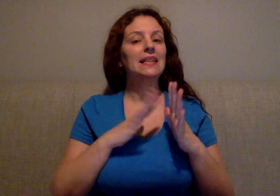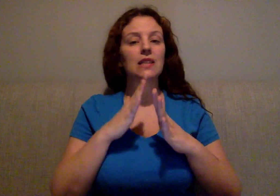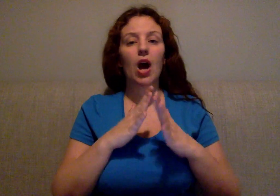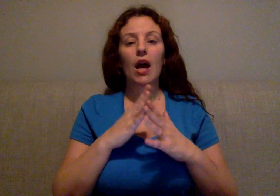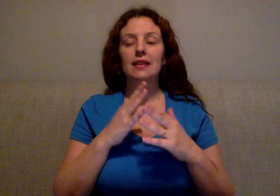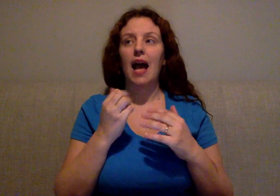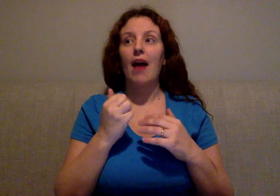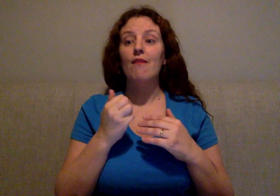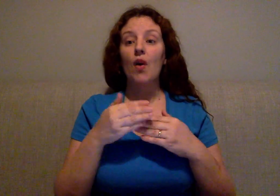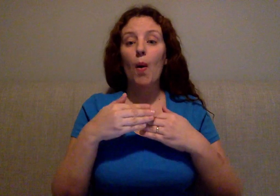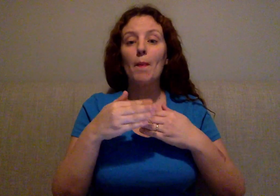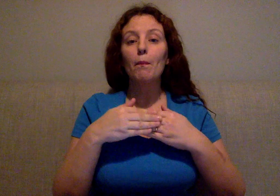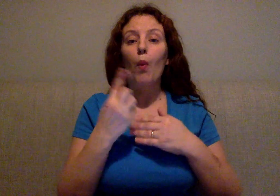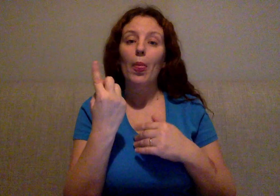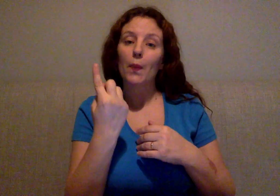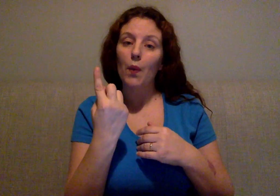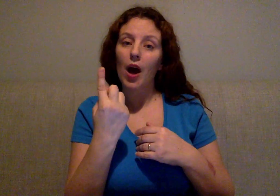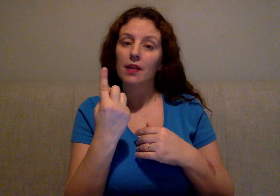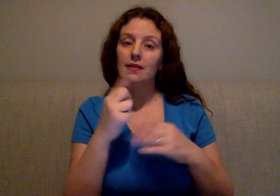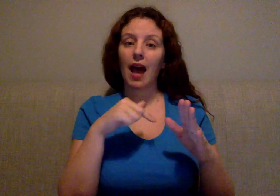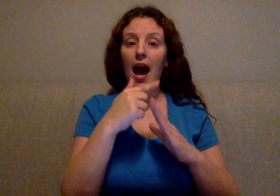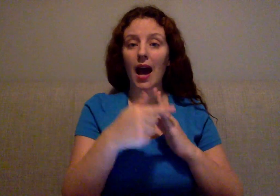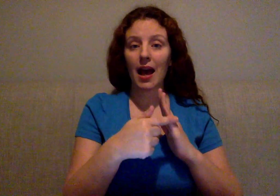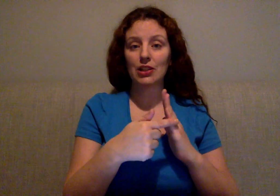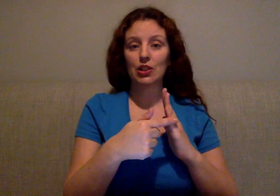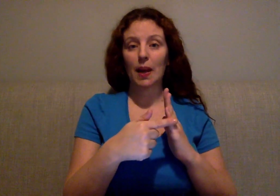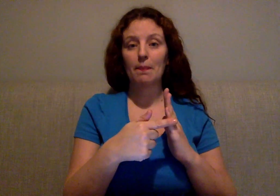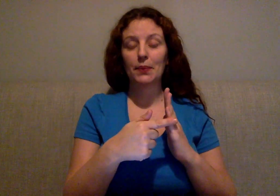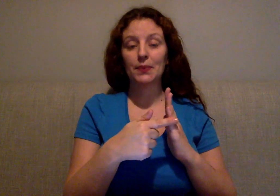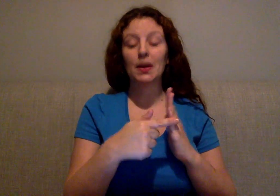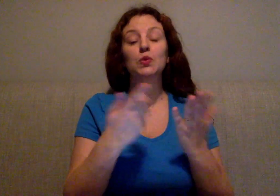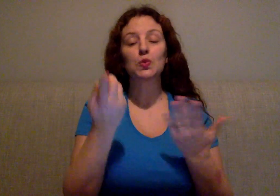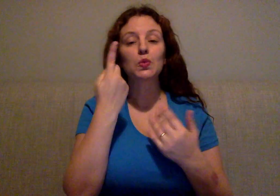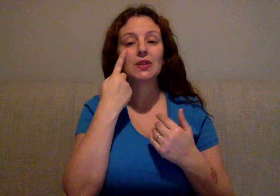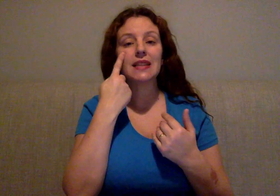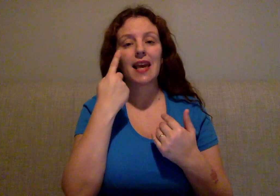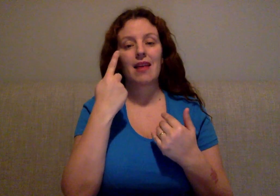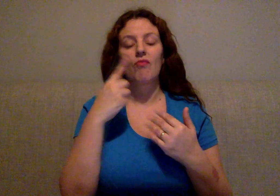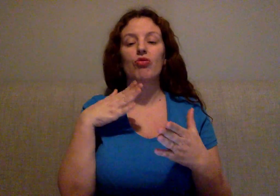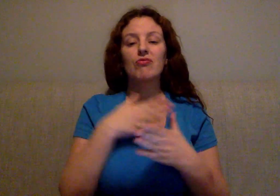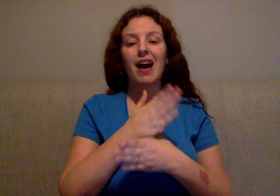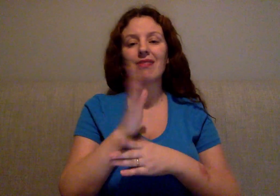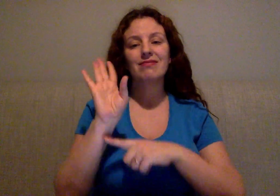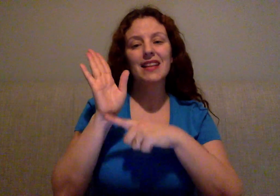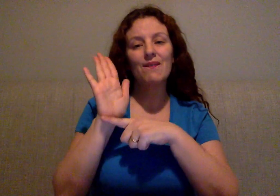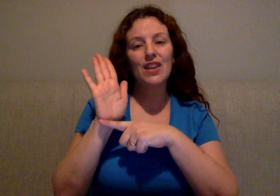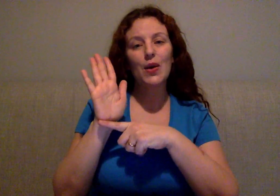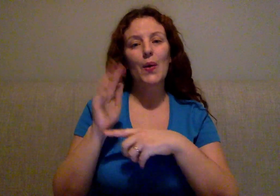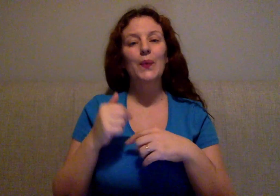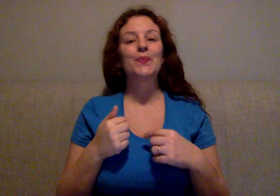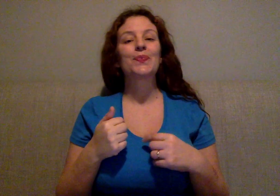Many signs have more than 1 handshape, you'll notice that through the video.